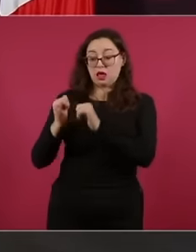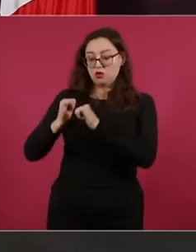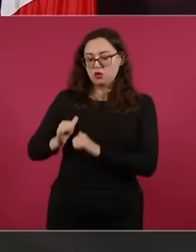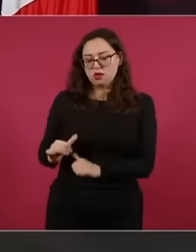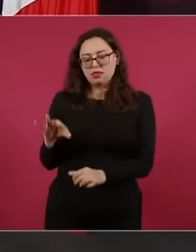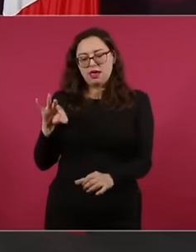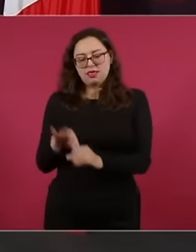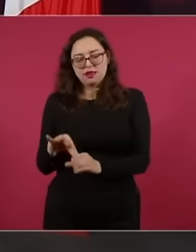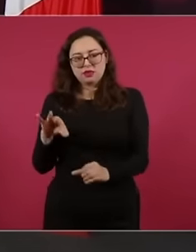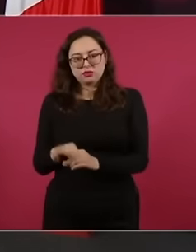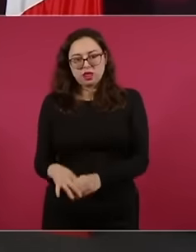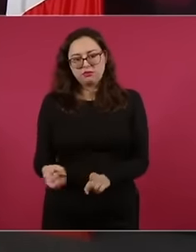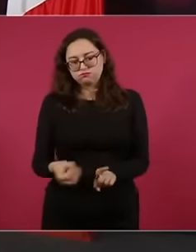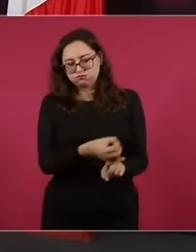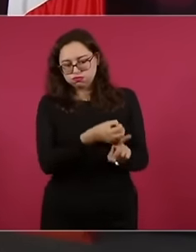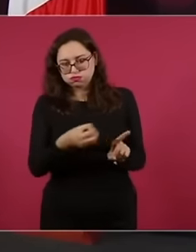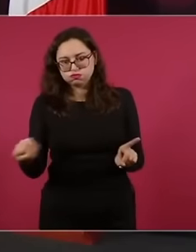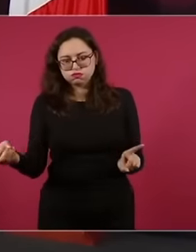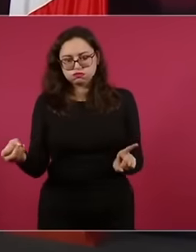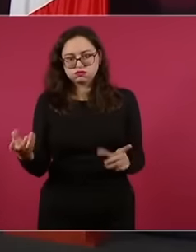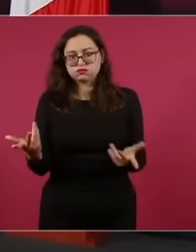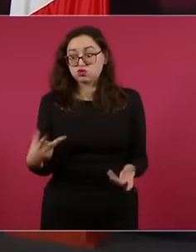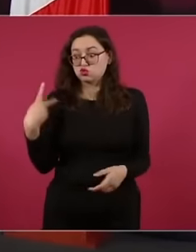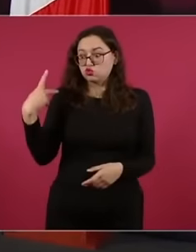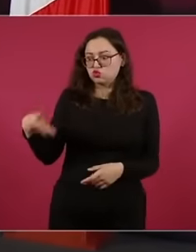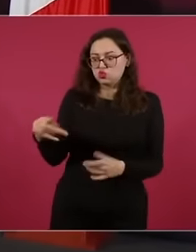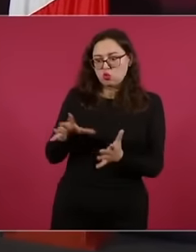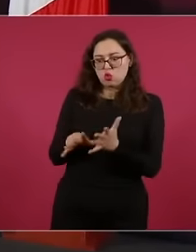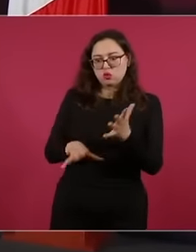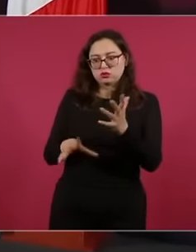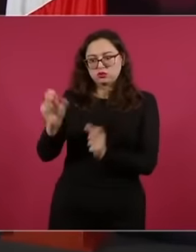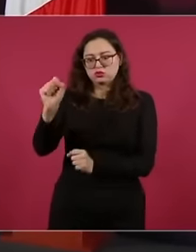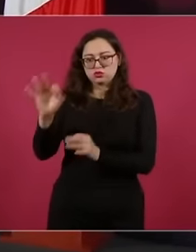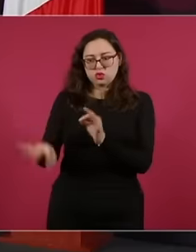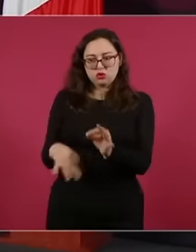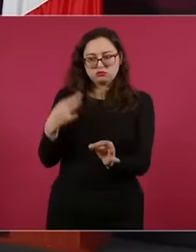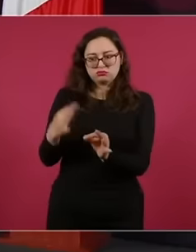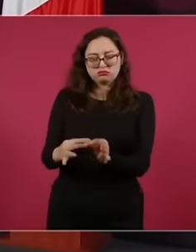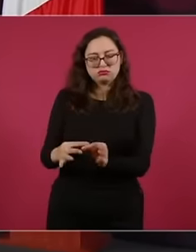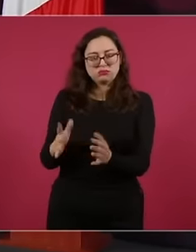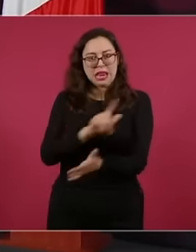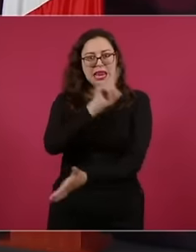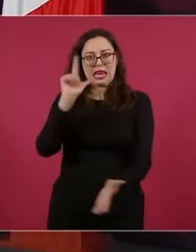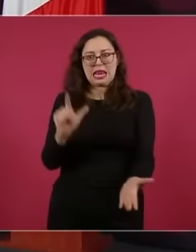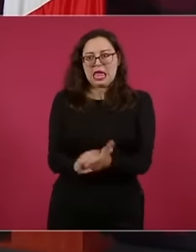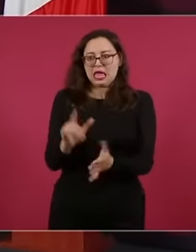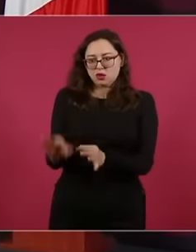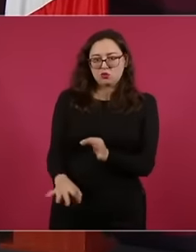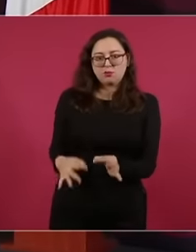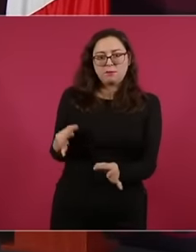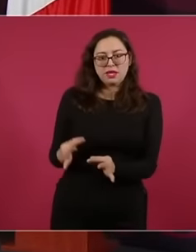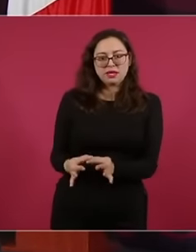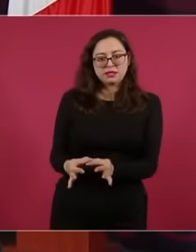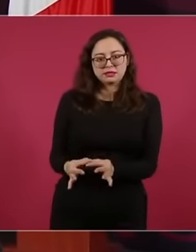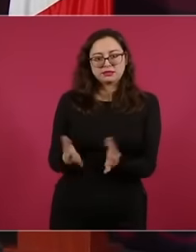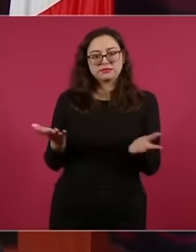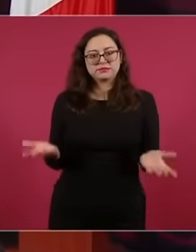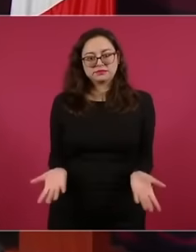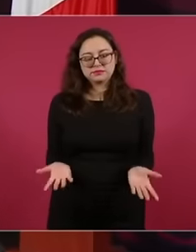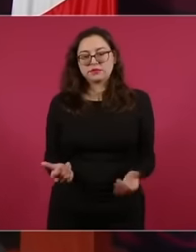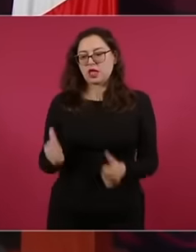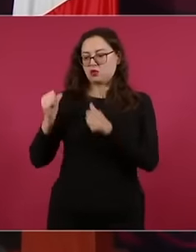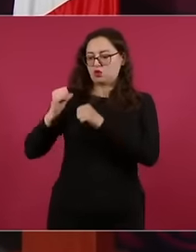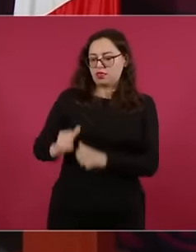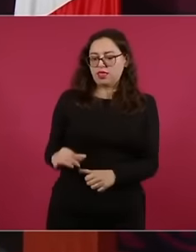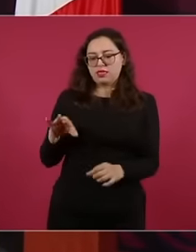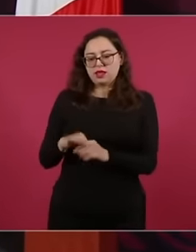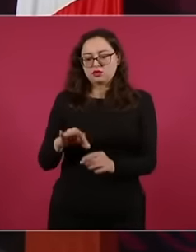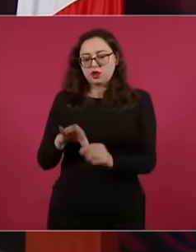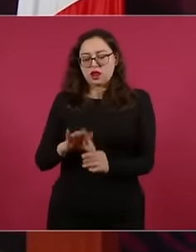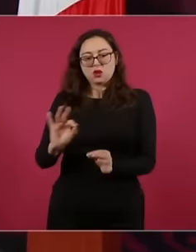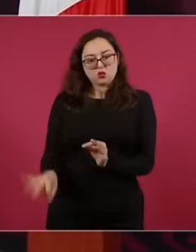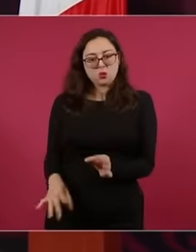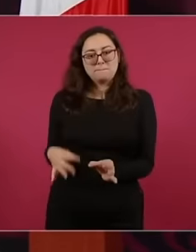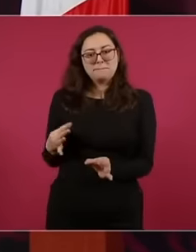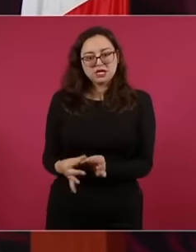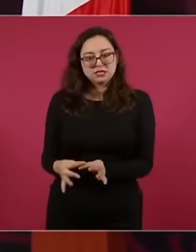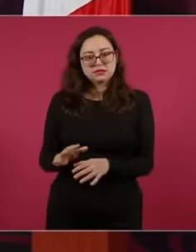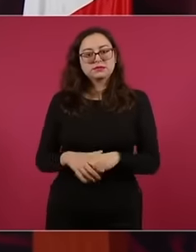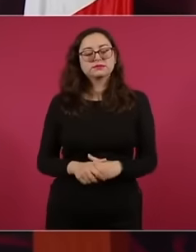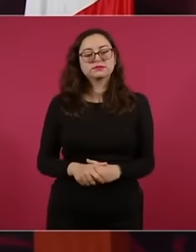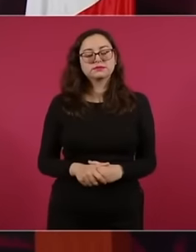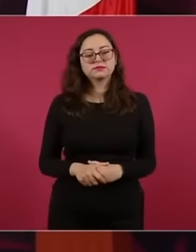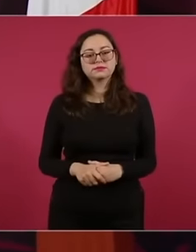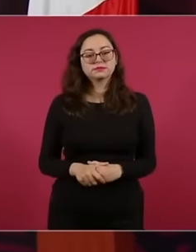in accordance with the Constitution, the laws of that country, the electoral authorities,